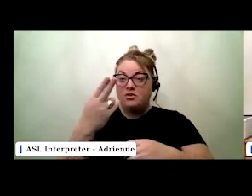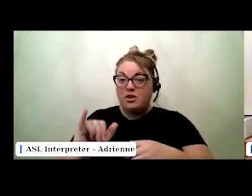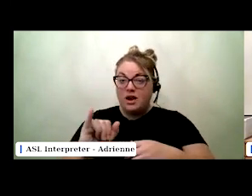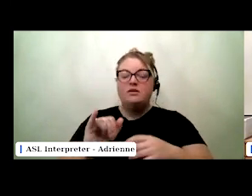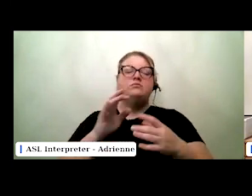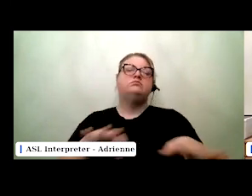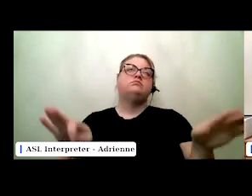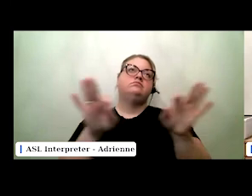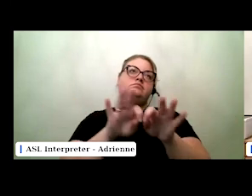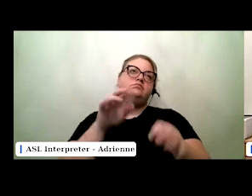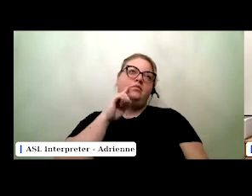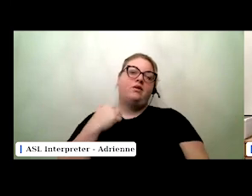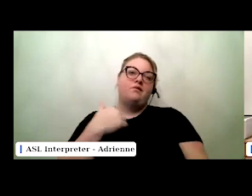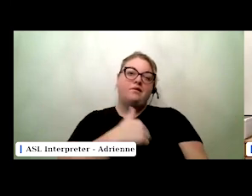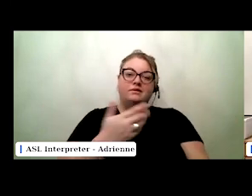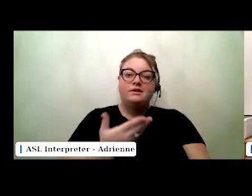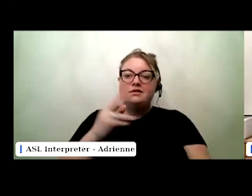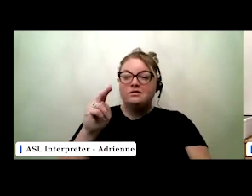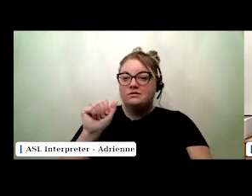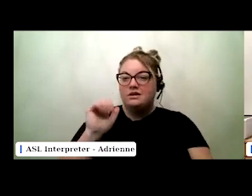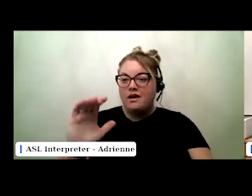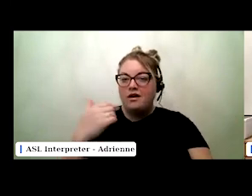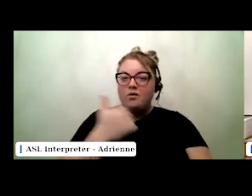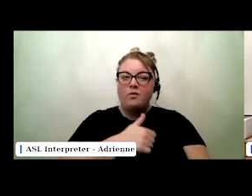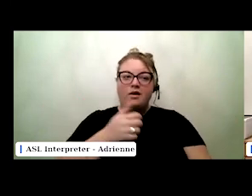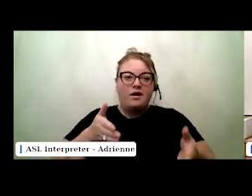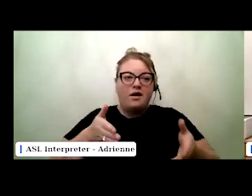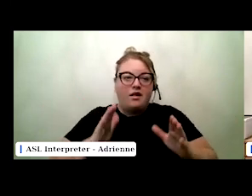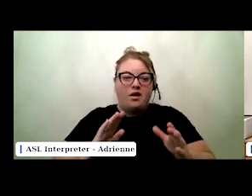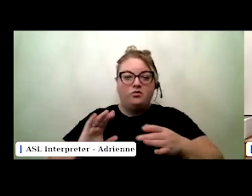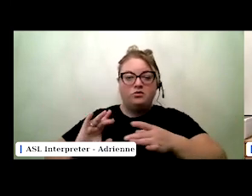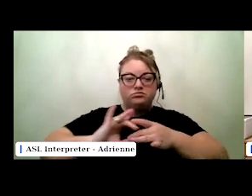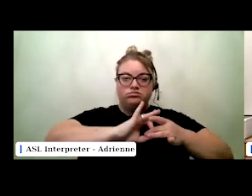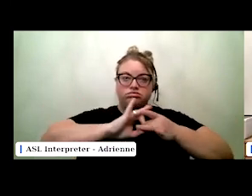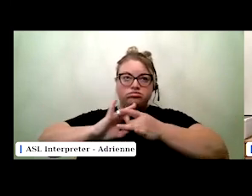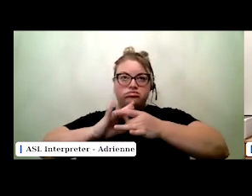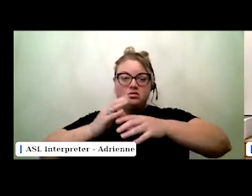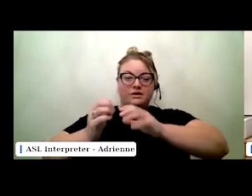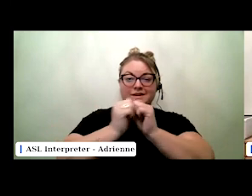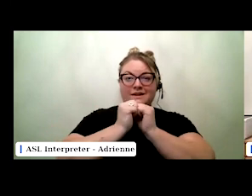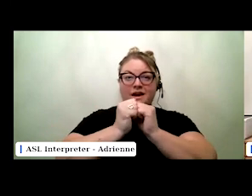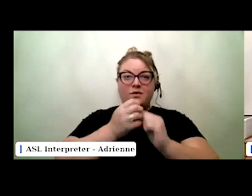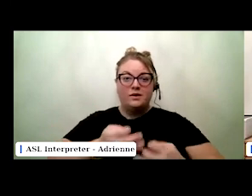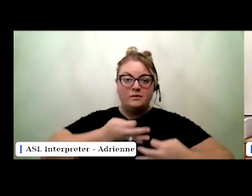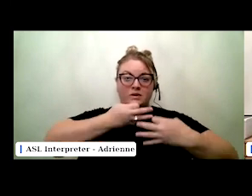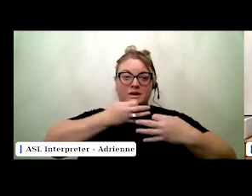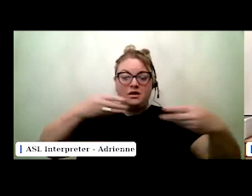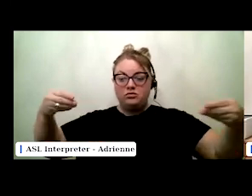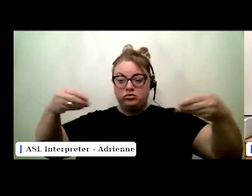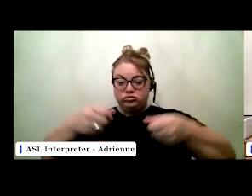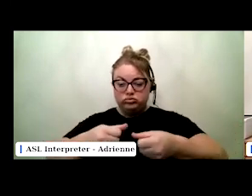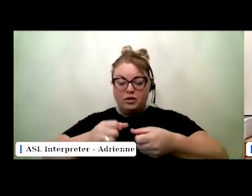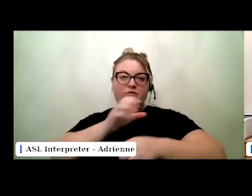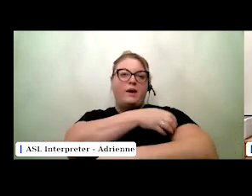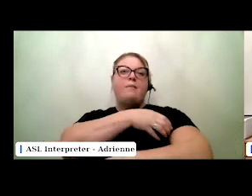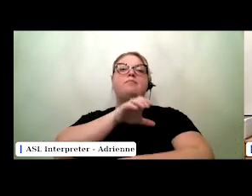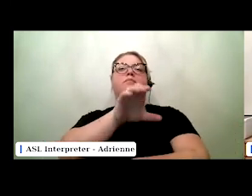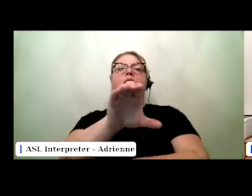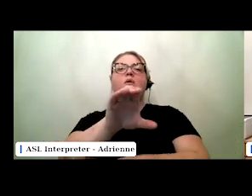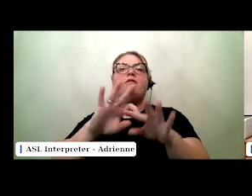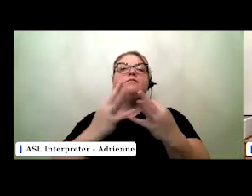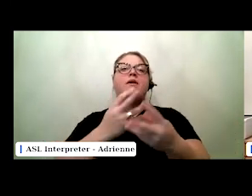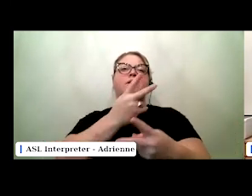This collaboration allows us to leverage our combined expertise to better support, empower, and bring visibility to both family caregivers and direct care workers.